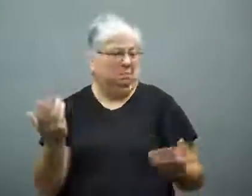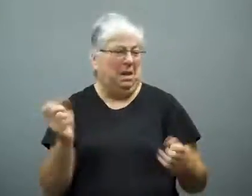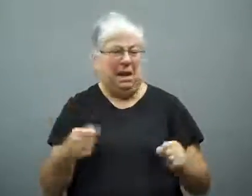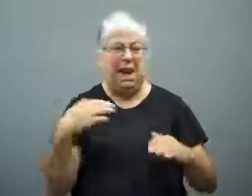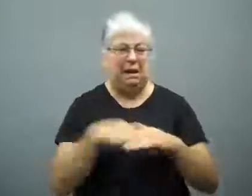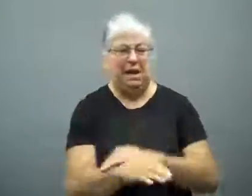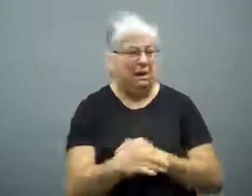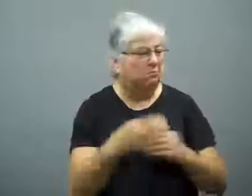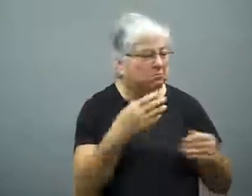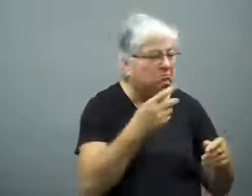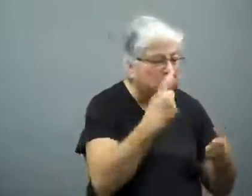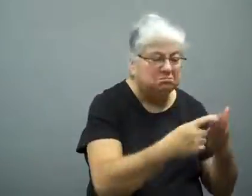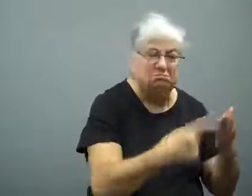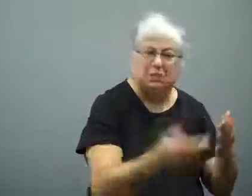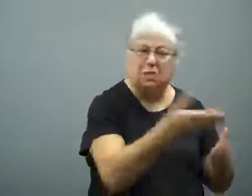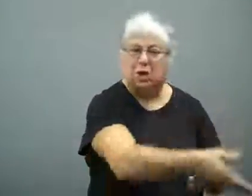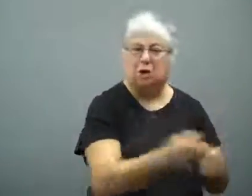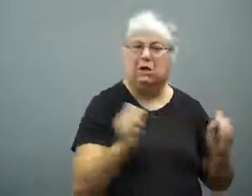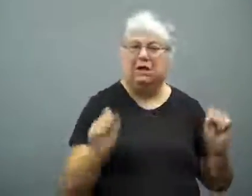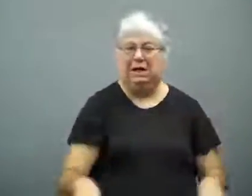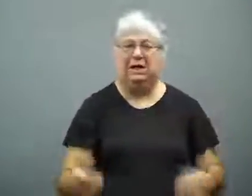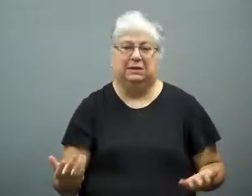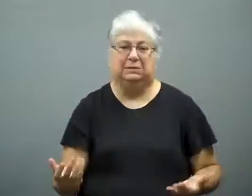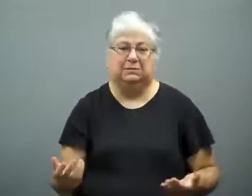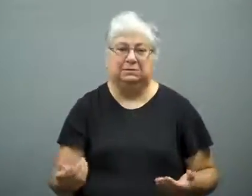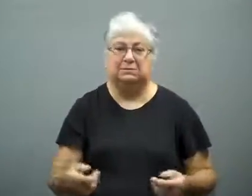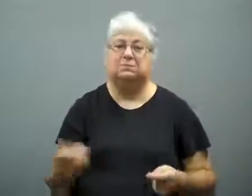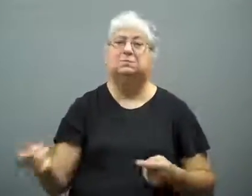So it would be easy to go in there and inspect the weapons.